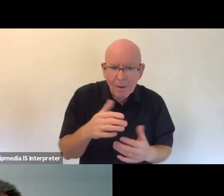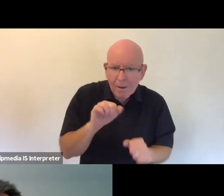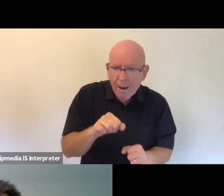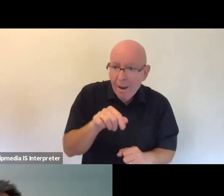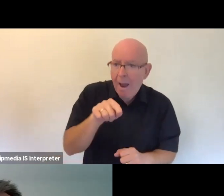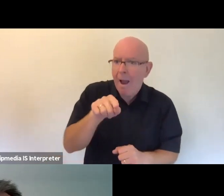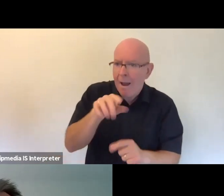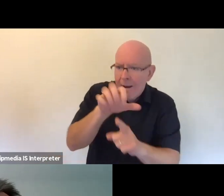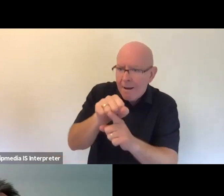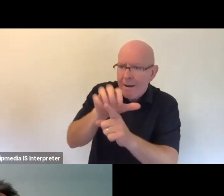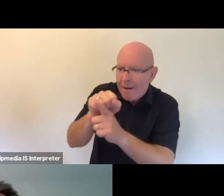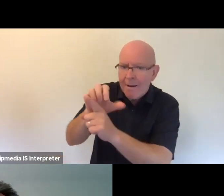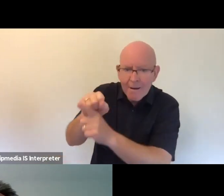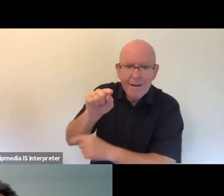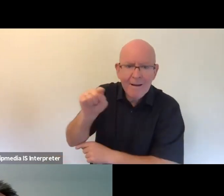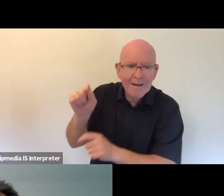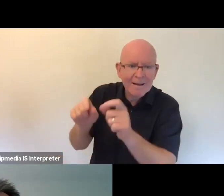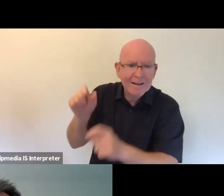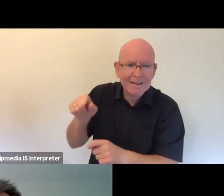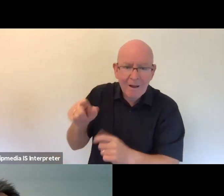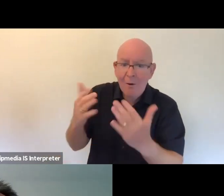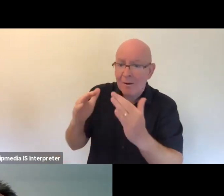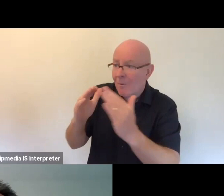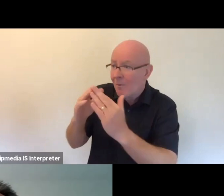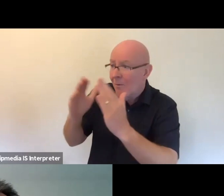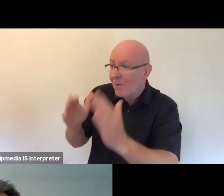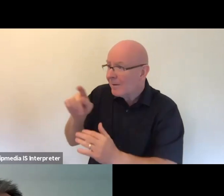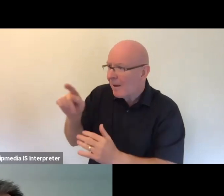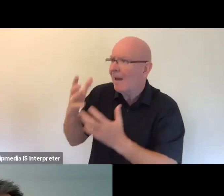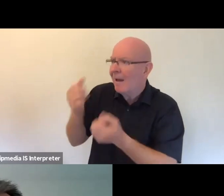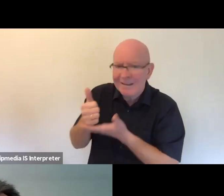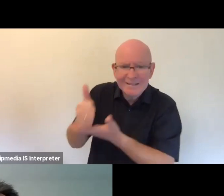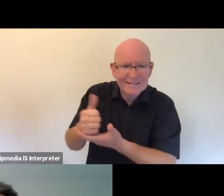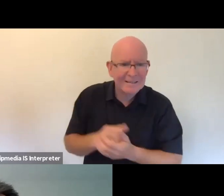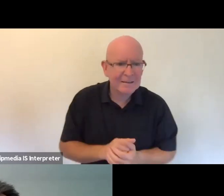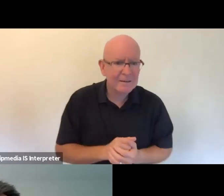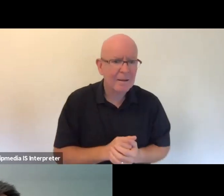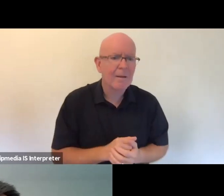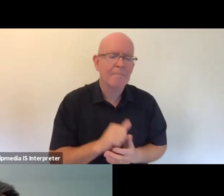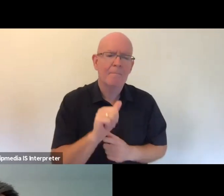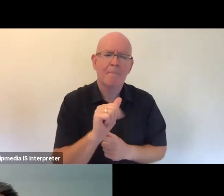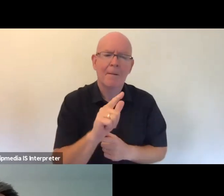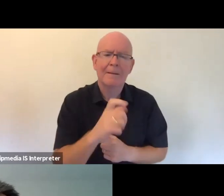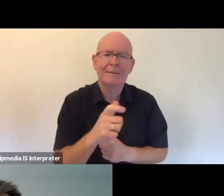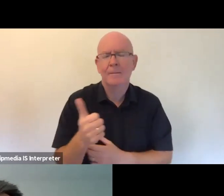with regards to routine surveys or assessments that are carried out by social protection programmes not…